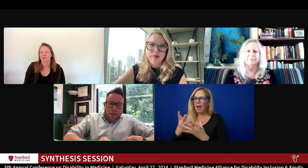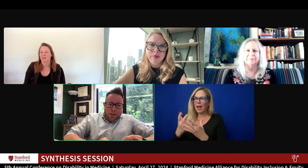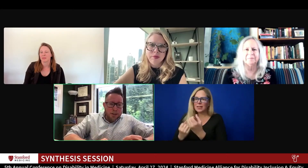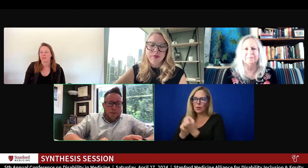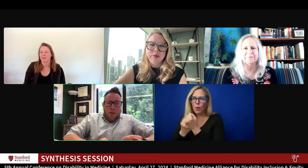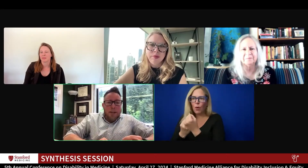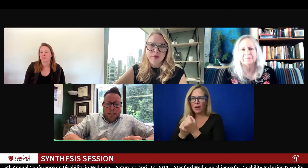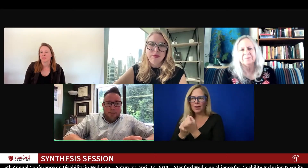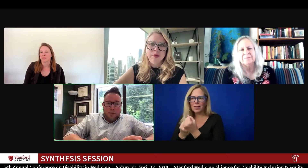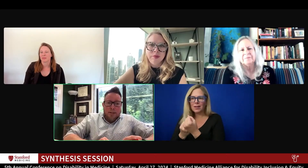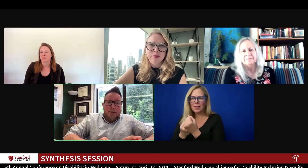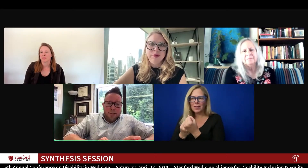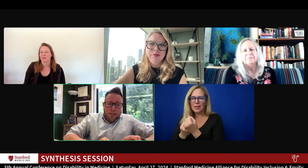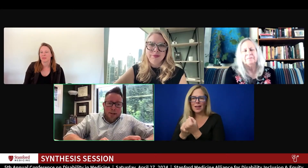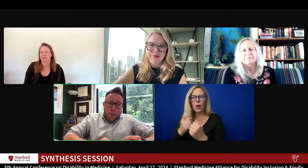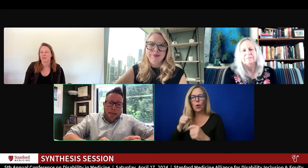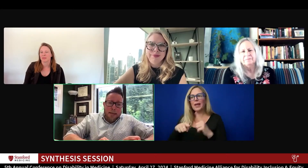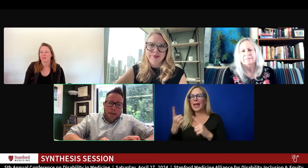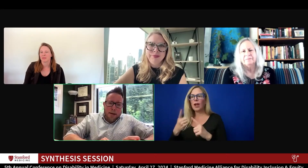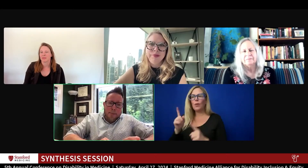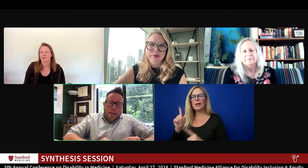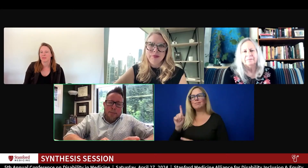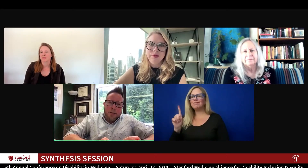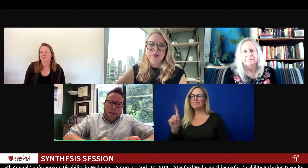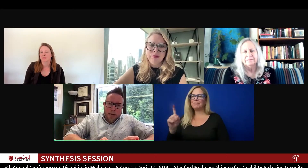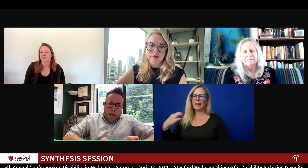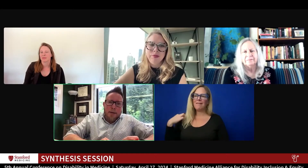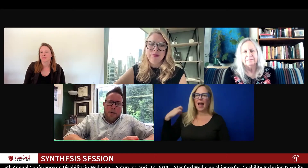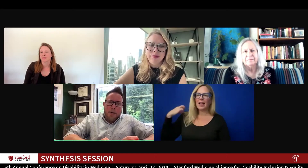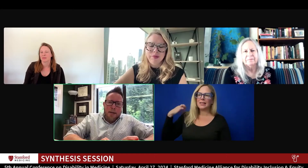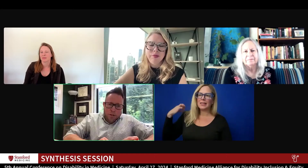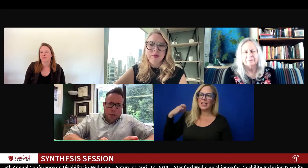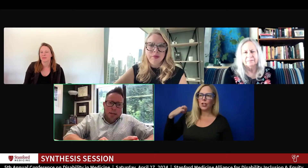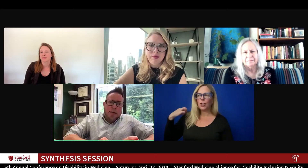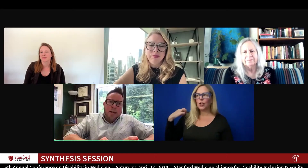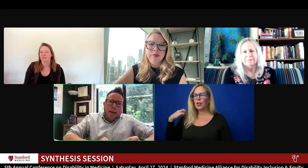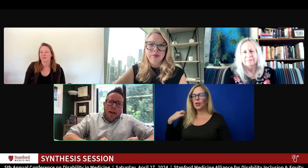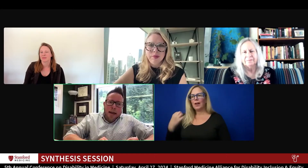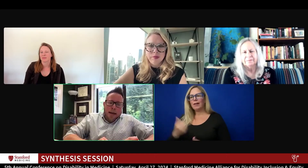always just be volunteers to come in and spend our time and our energy.